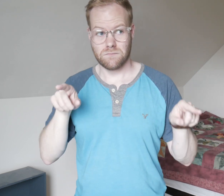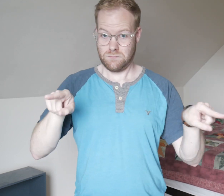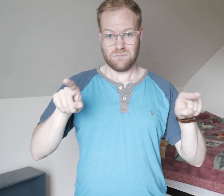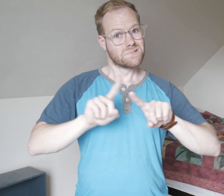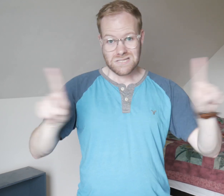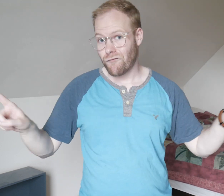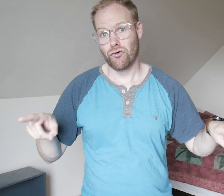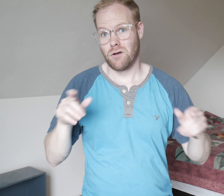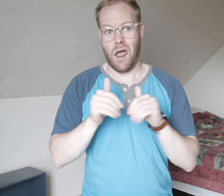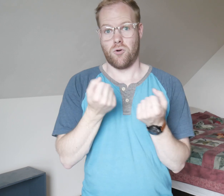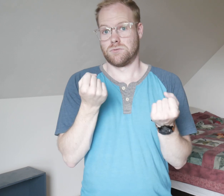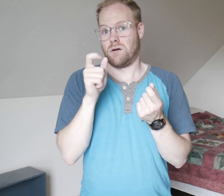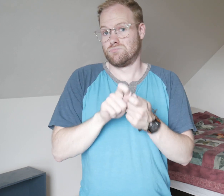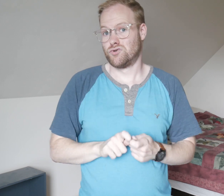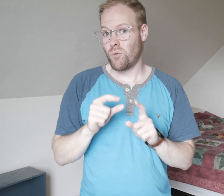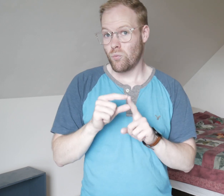They’re very different in how they sign certain words.